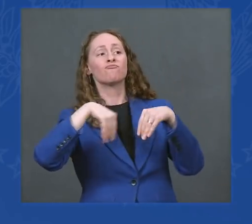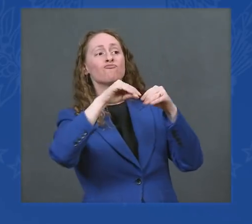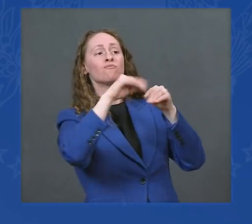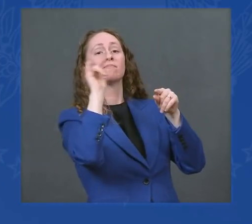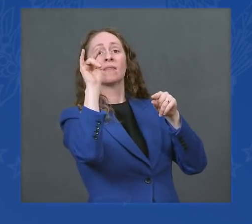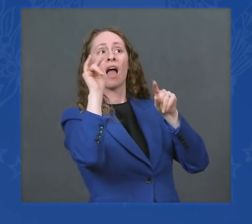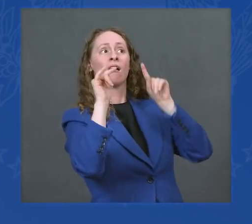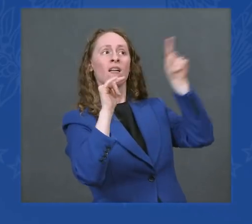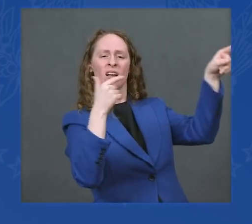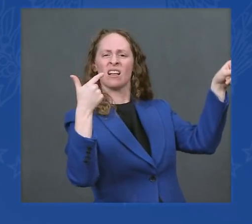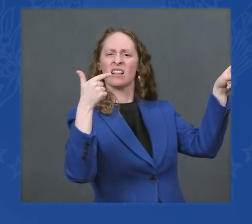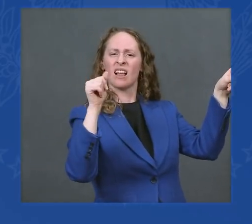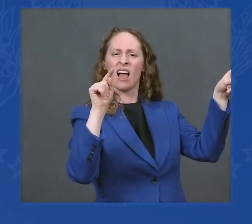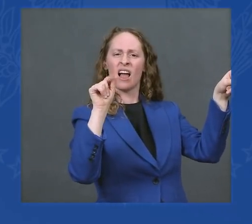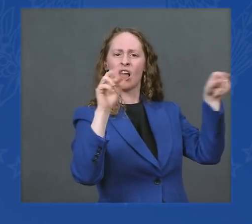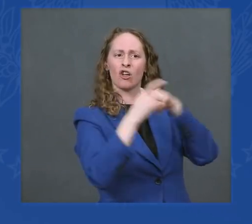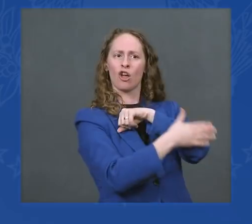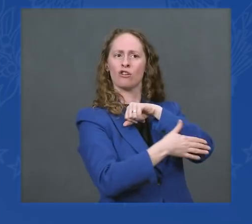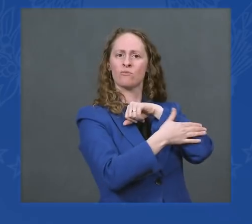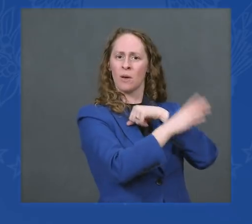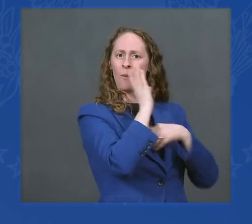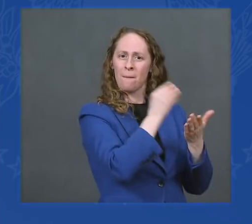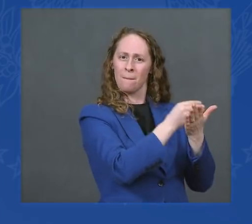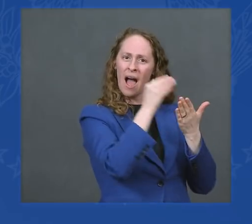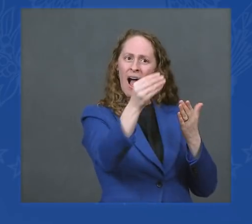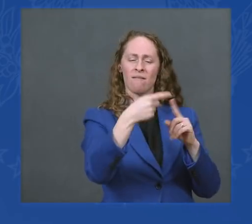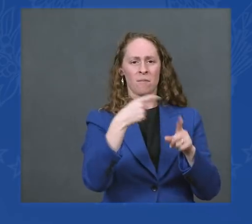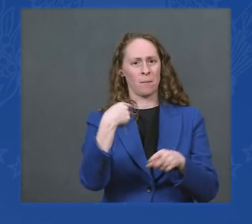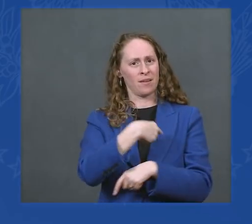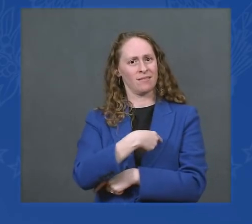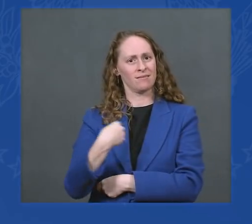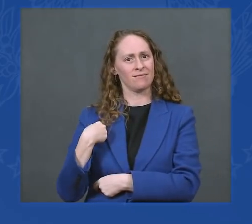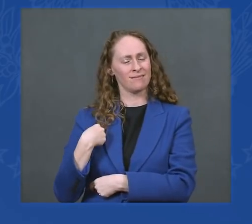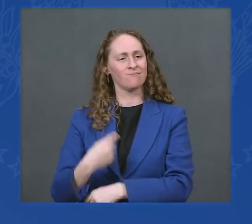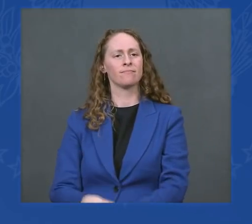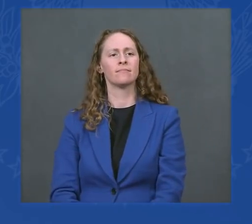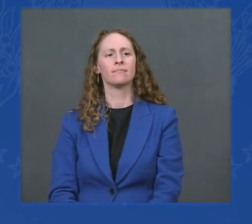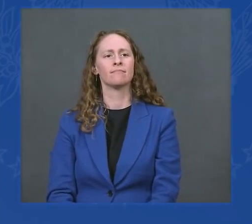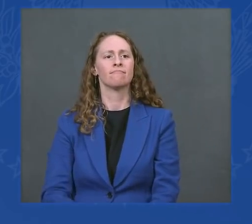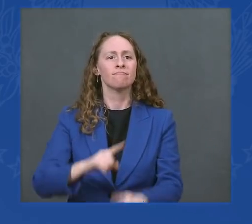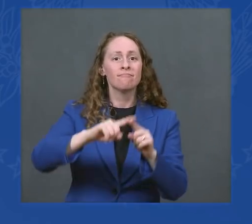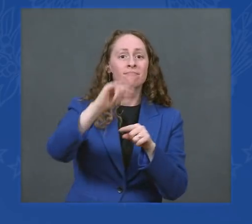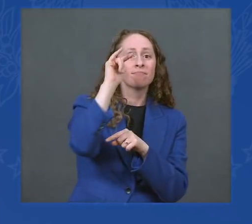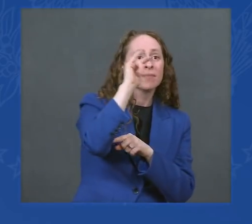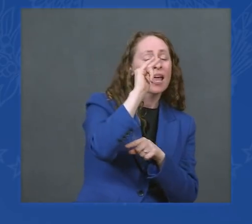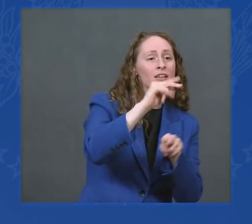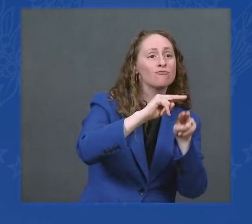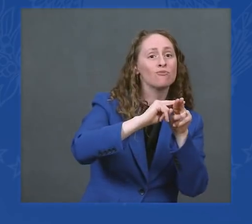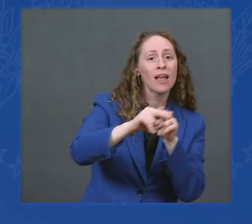So, we're seeing the same thing in planes, trains, and automobiles. Other countries recognize what's happening here.